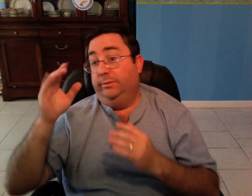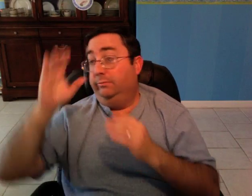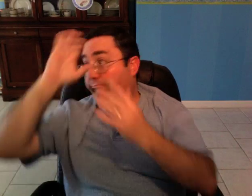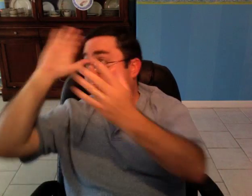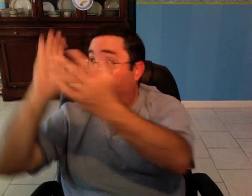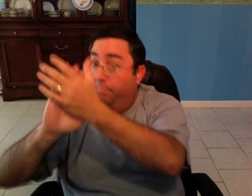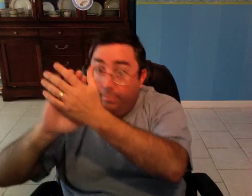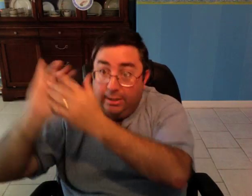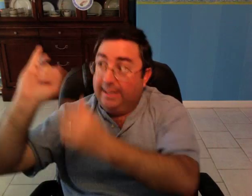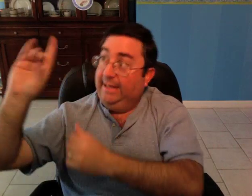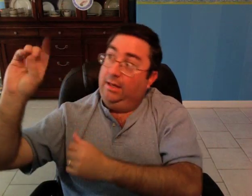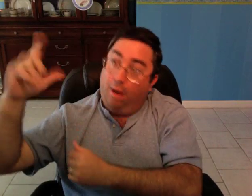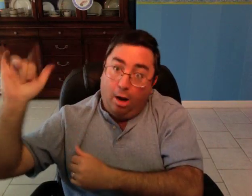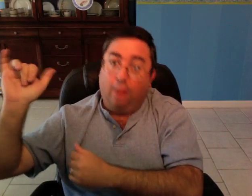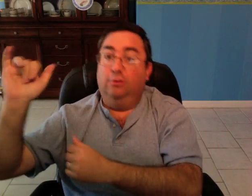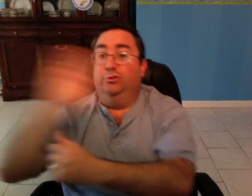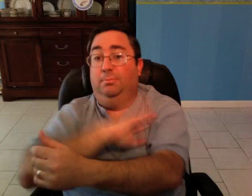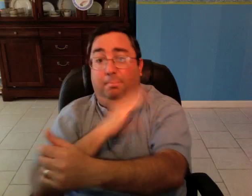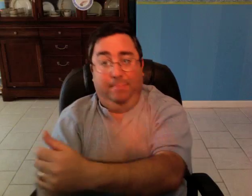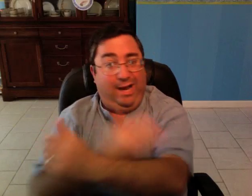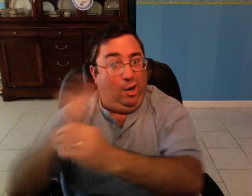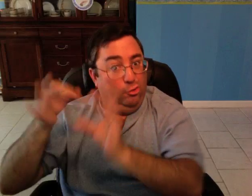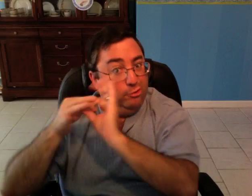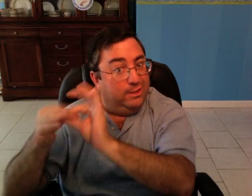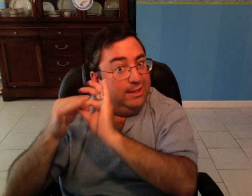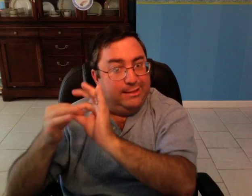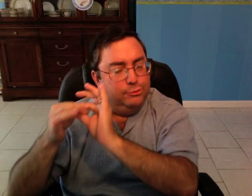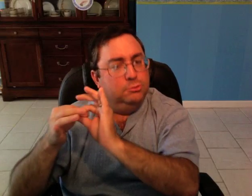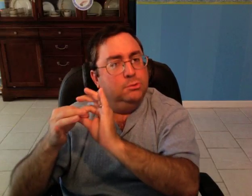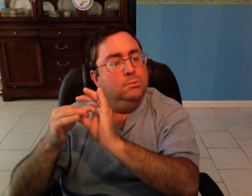It is not just an ideology and power relationship, but